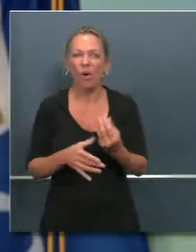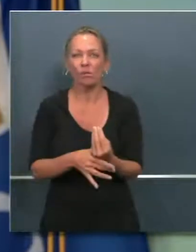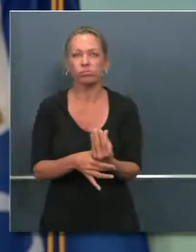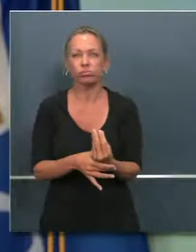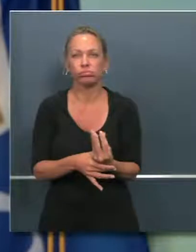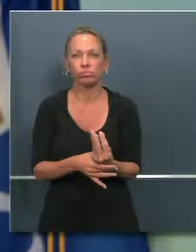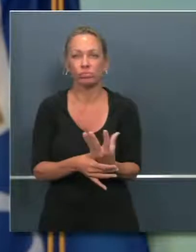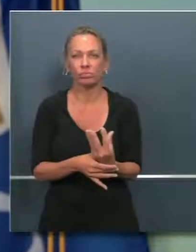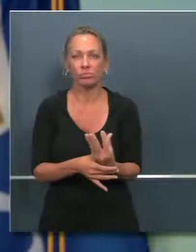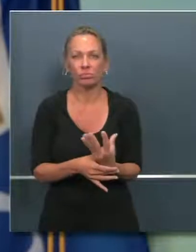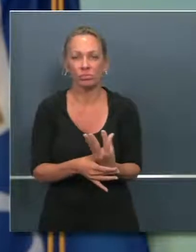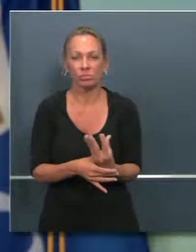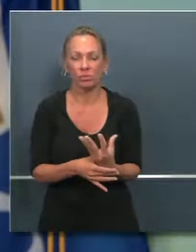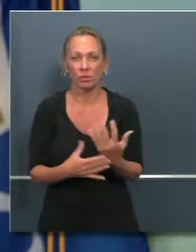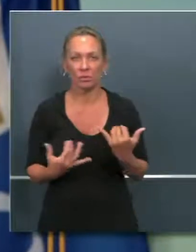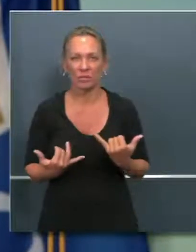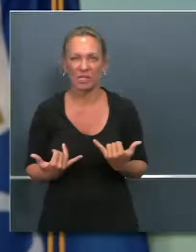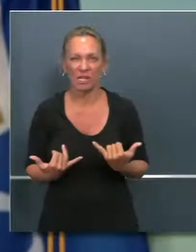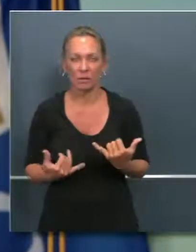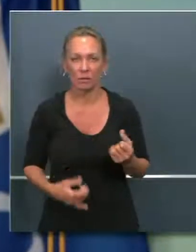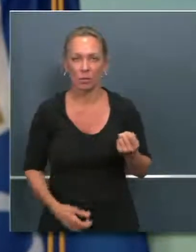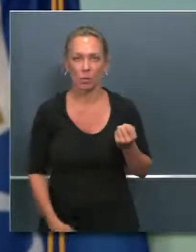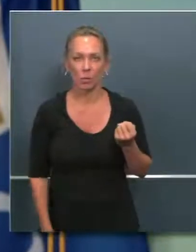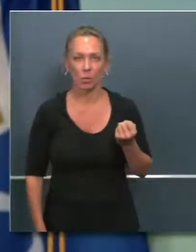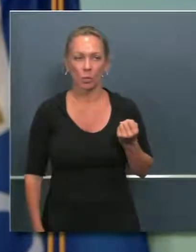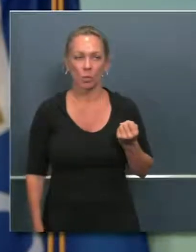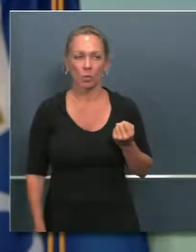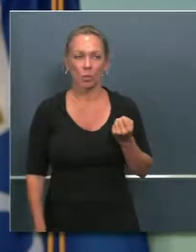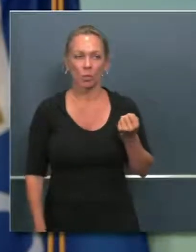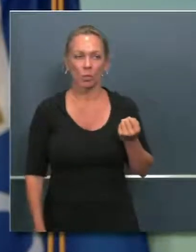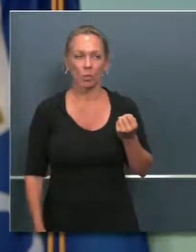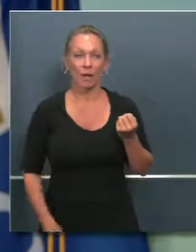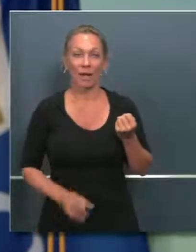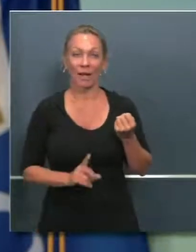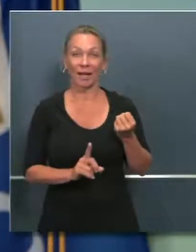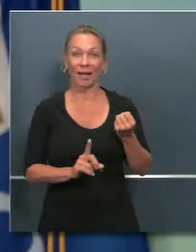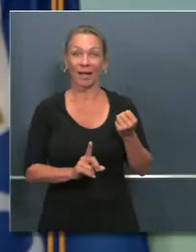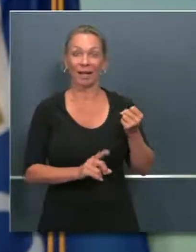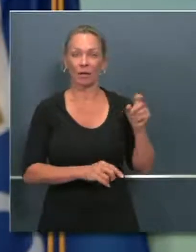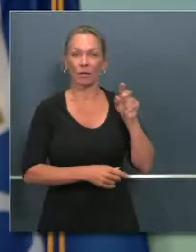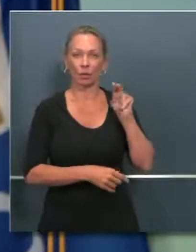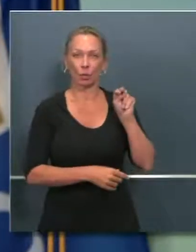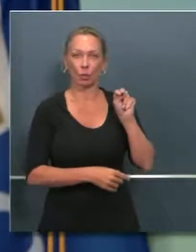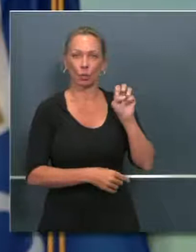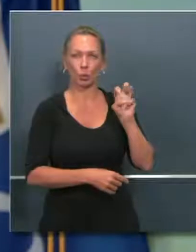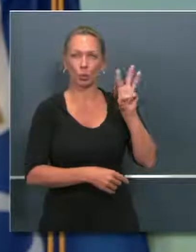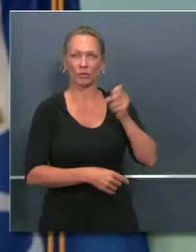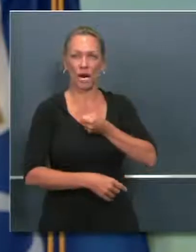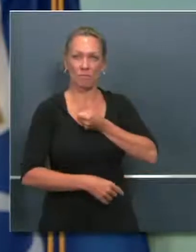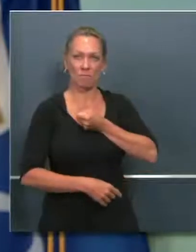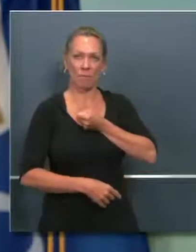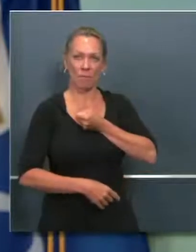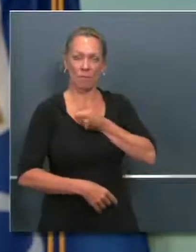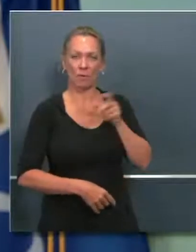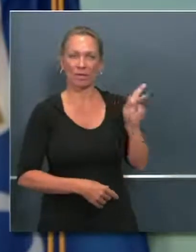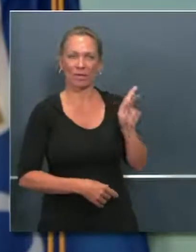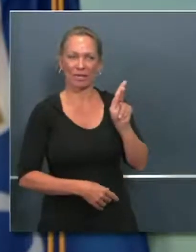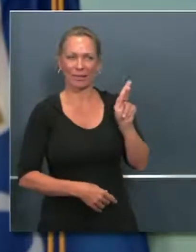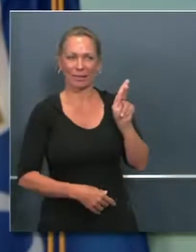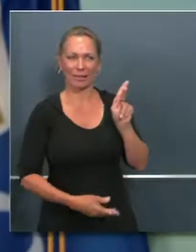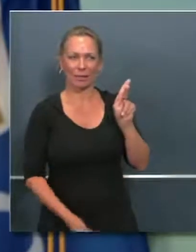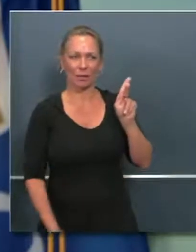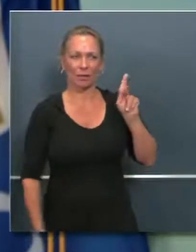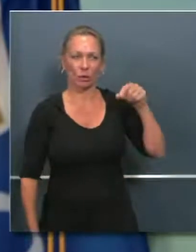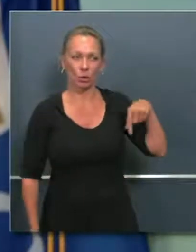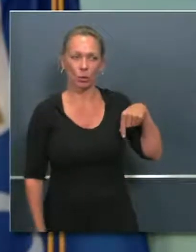guy Maserati KQED thanks governor I'm wondering if the state is considering any changes to its policy